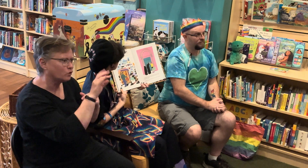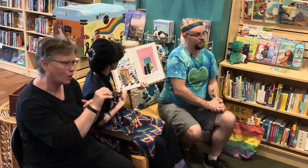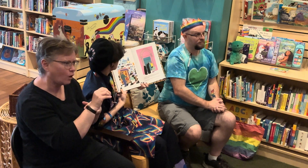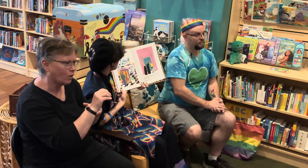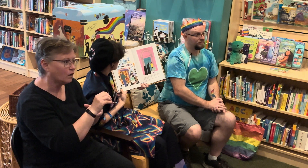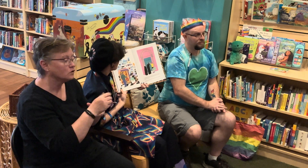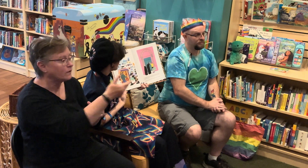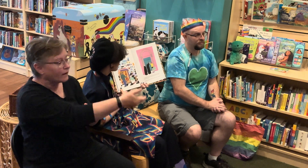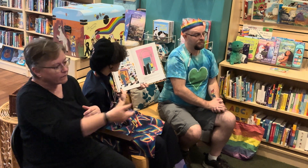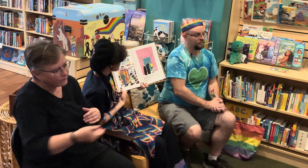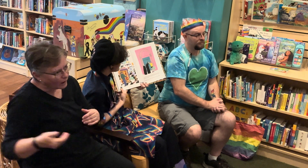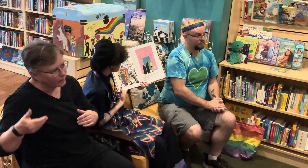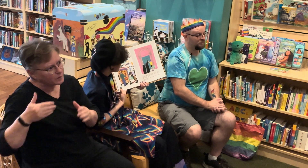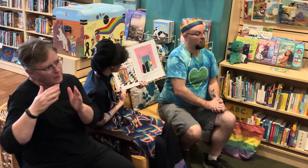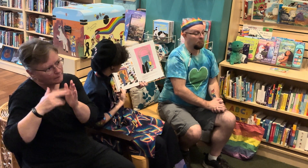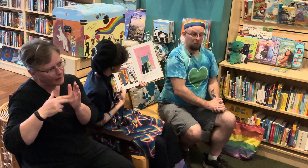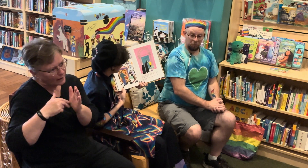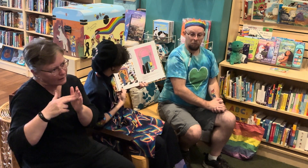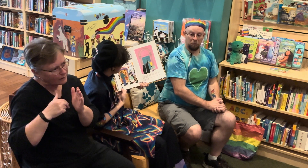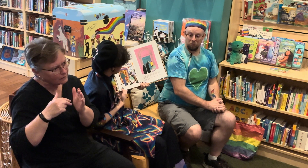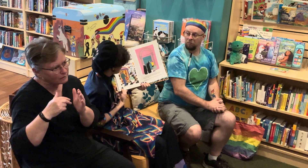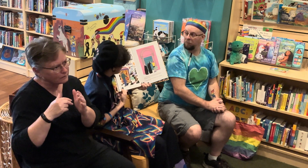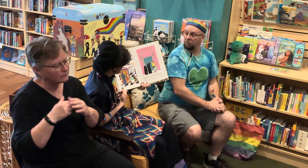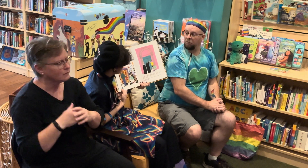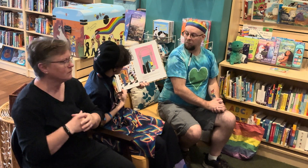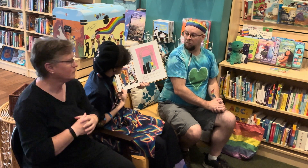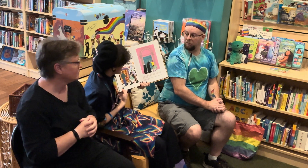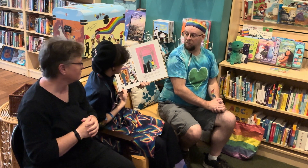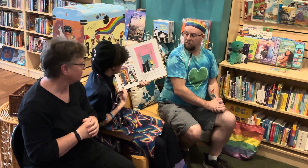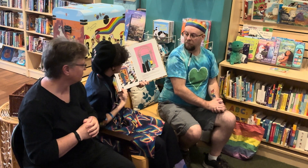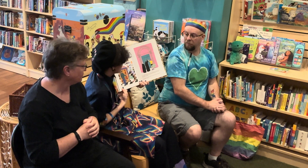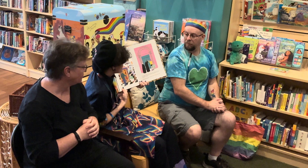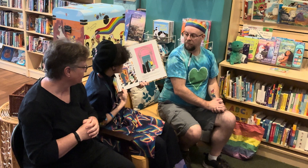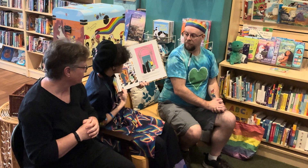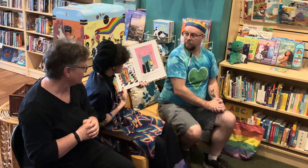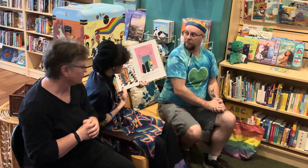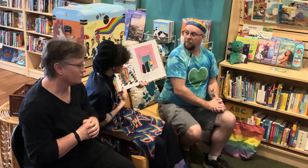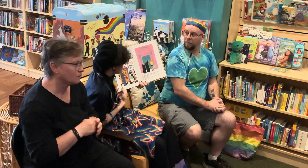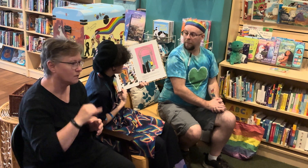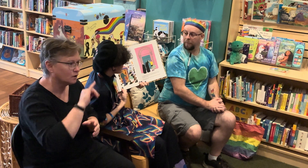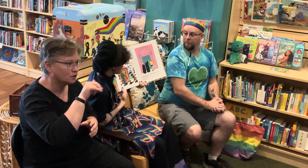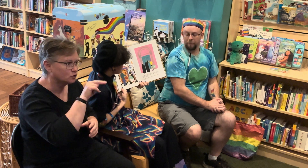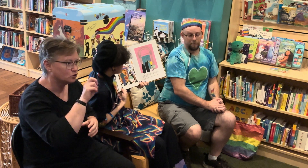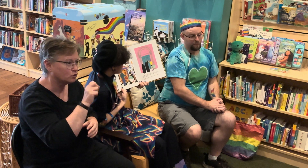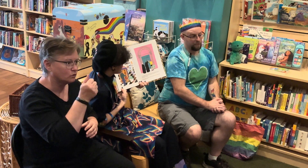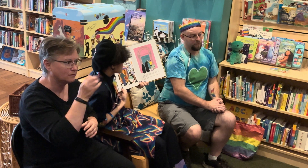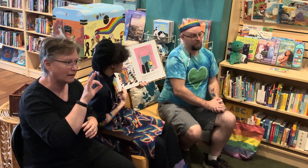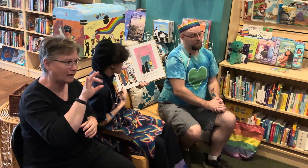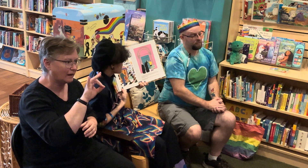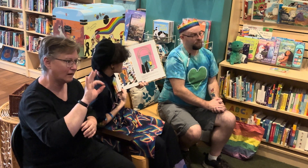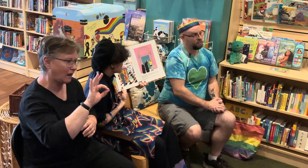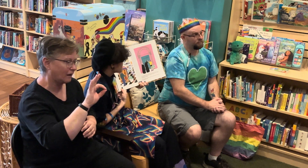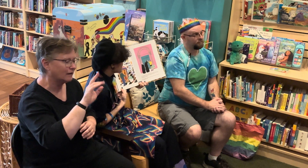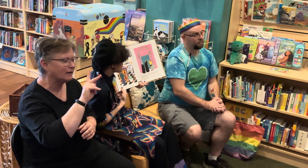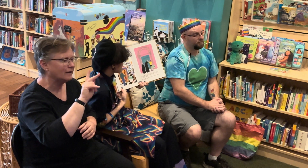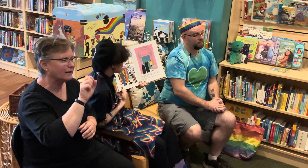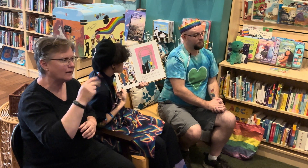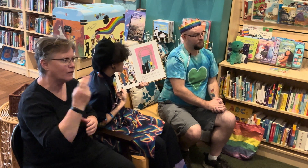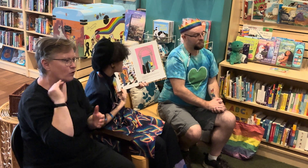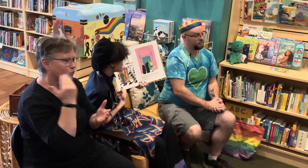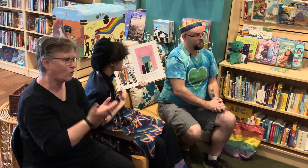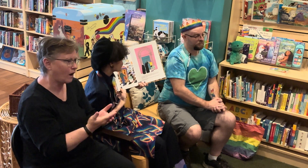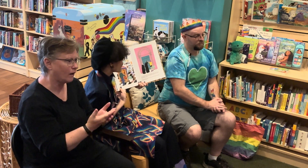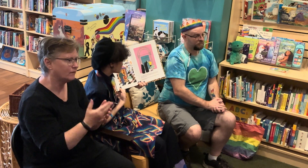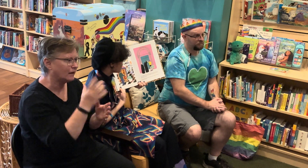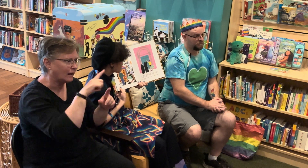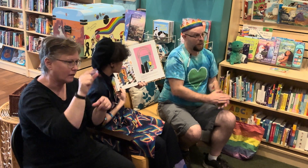paint a mural and have an exhibition. In June 1989, Keith arrived in Pisa to paint a wall on